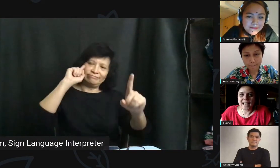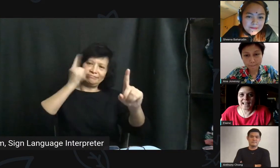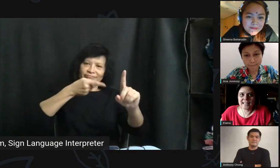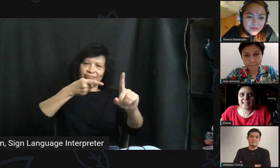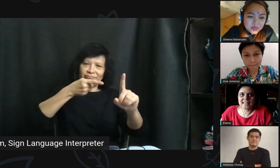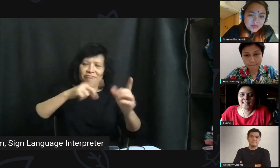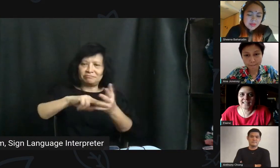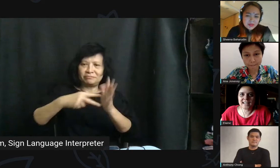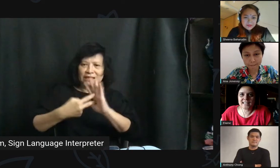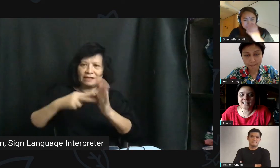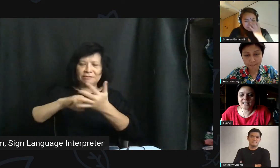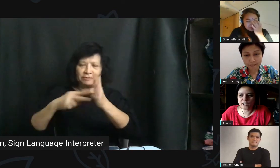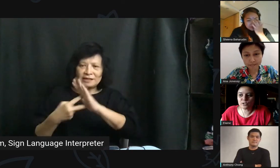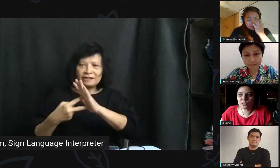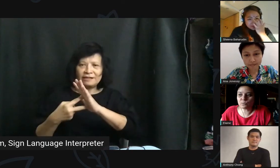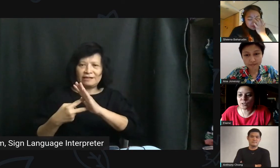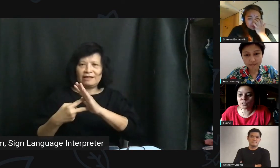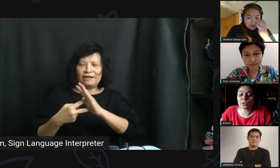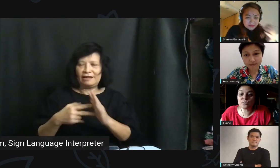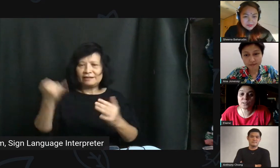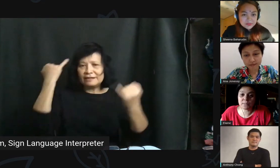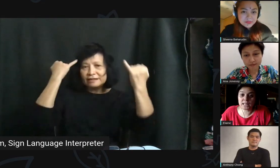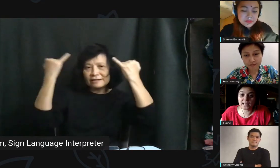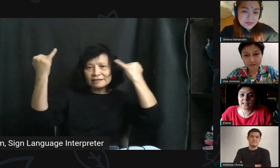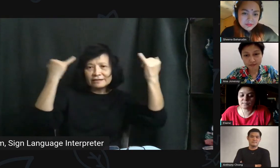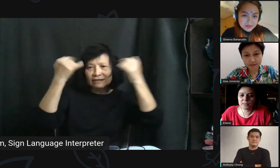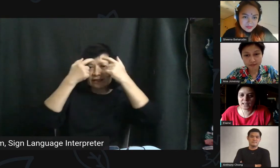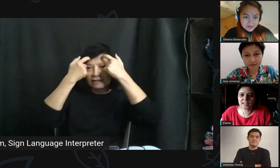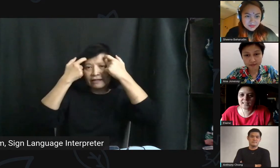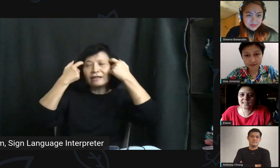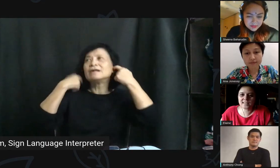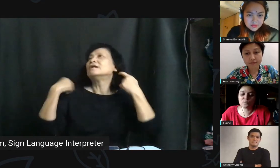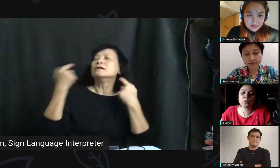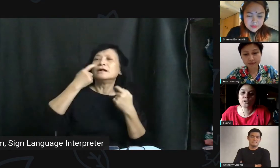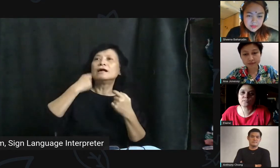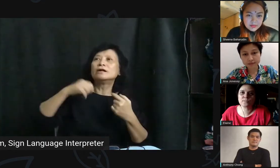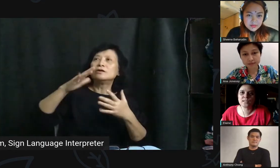And this idea that you didn’t want to lose the meaning because you weren’t